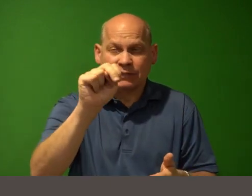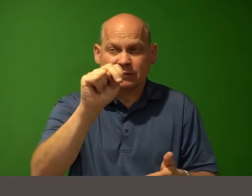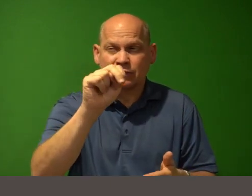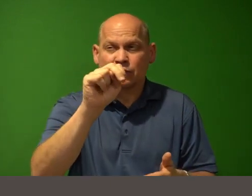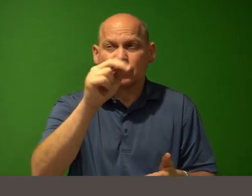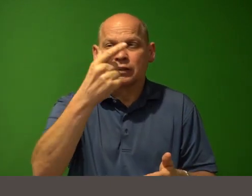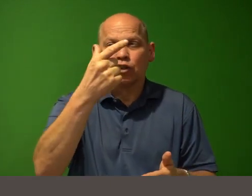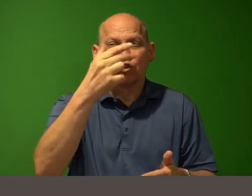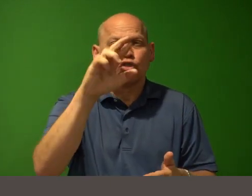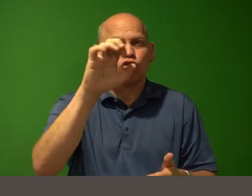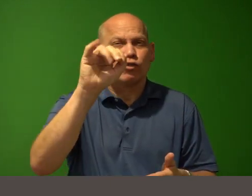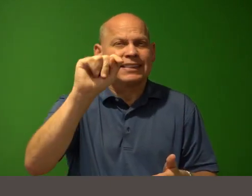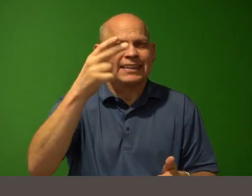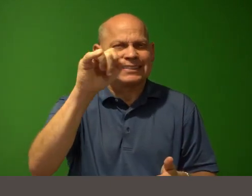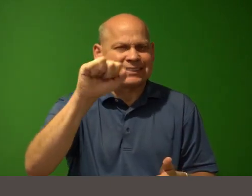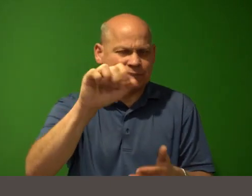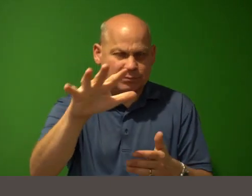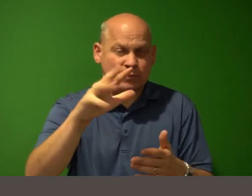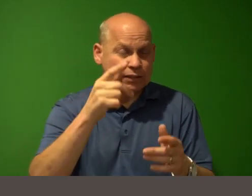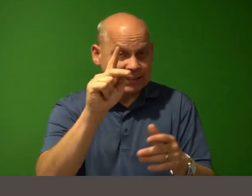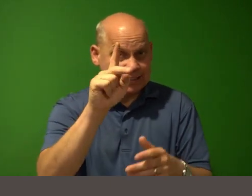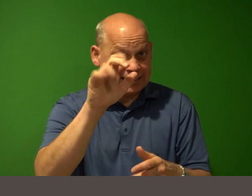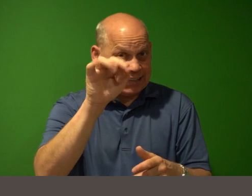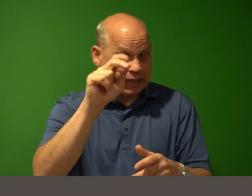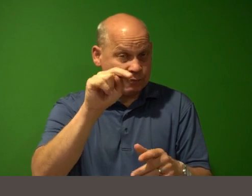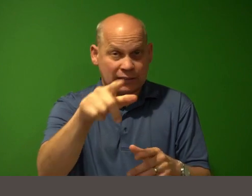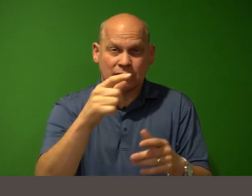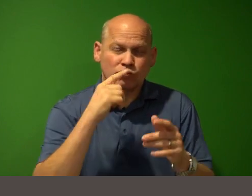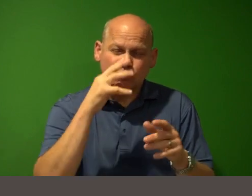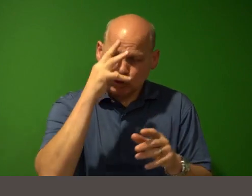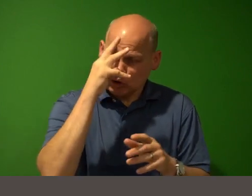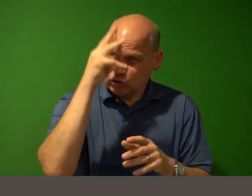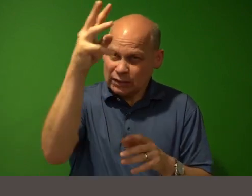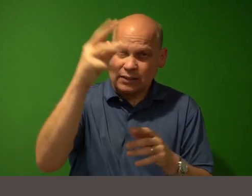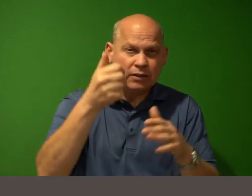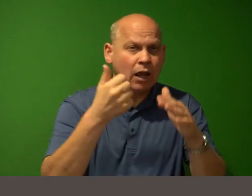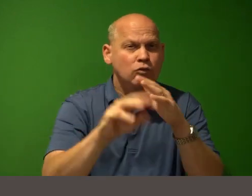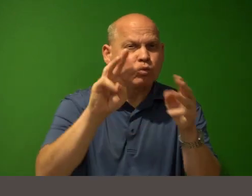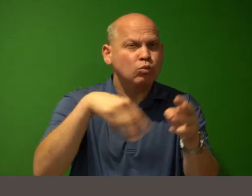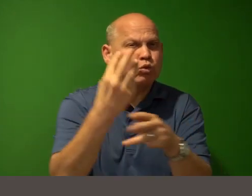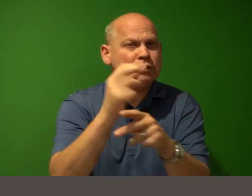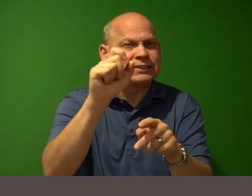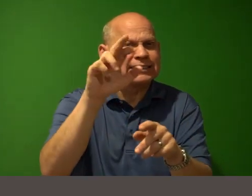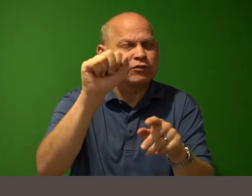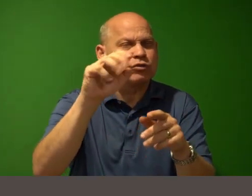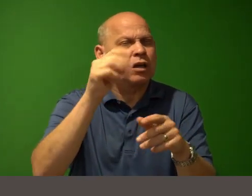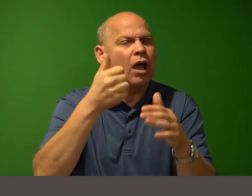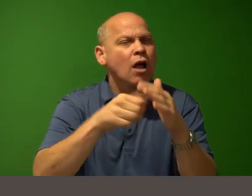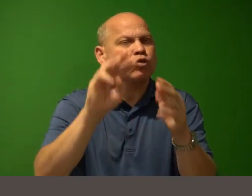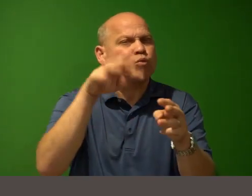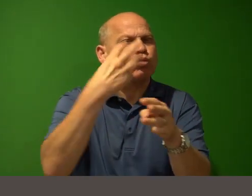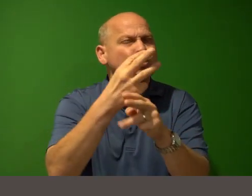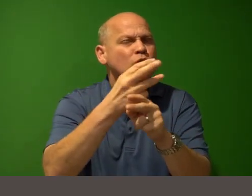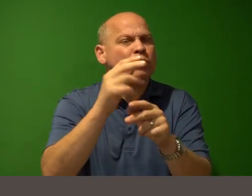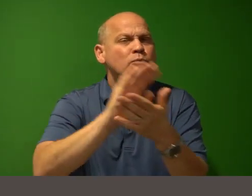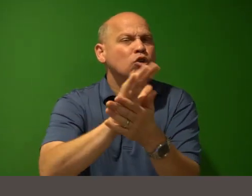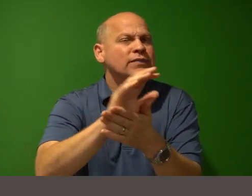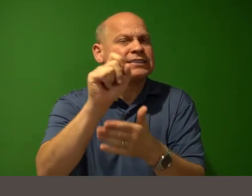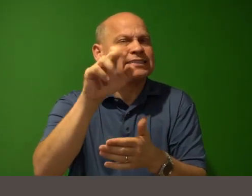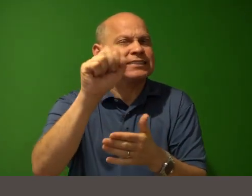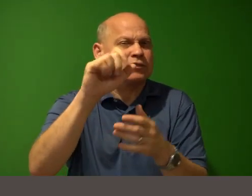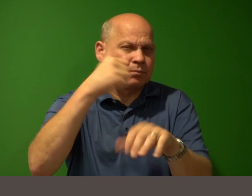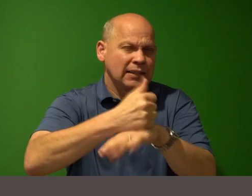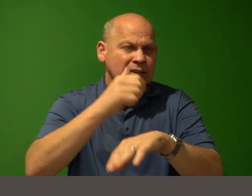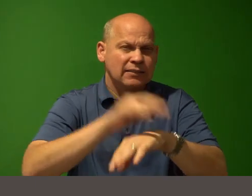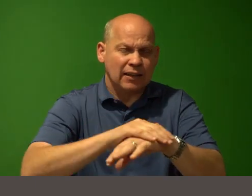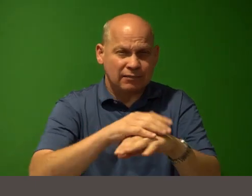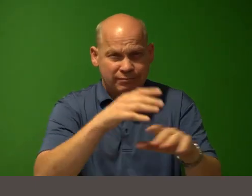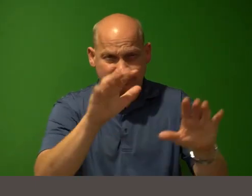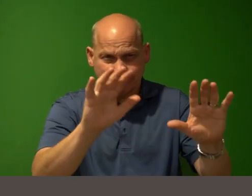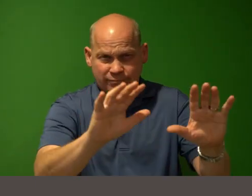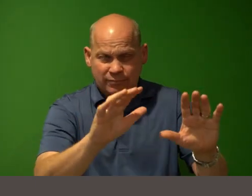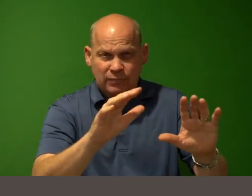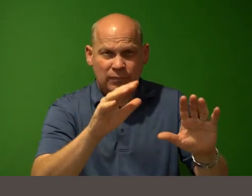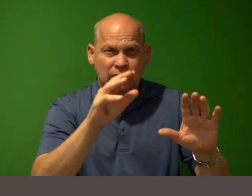Kevin Grievoux, he's the creator of the Underworld series, the Underworld movie series, which is based on werewolves versus vampires.